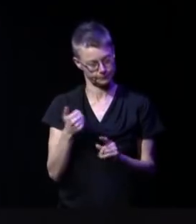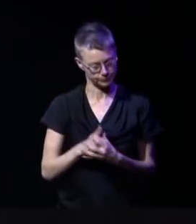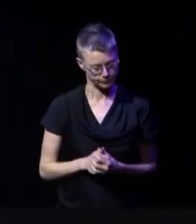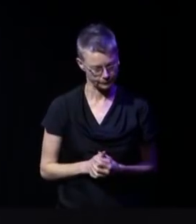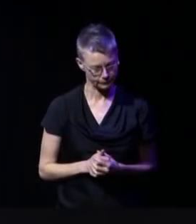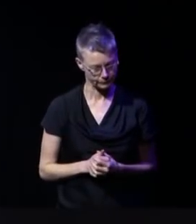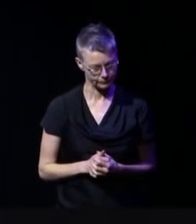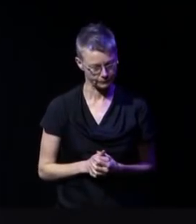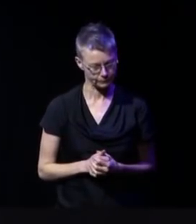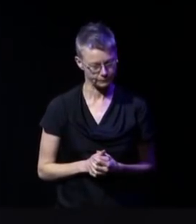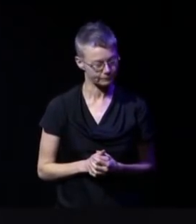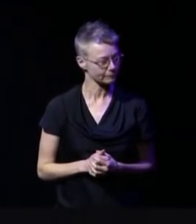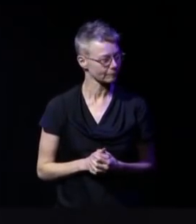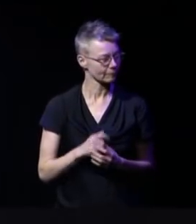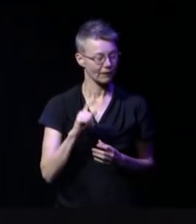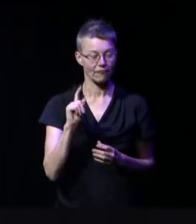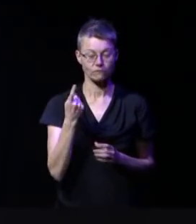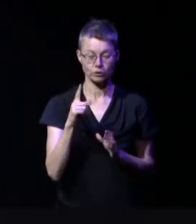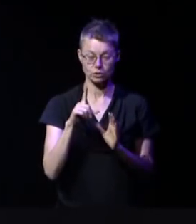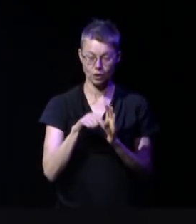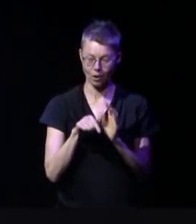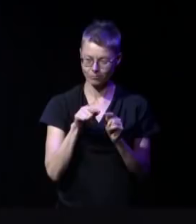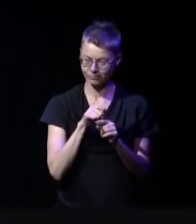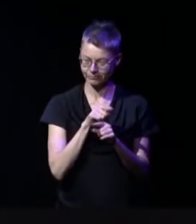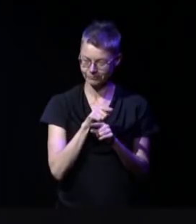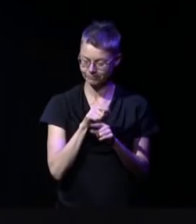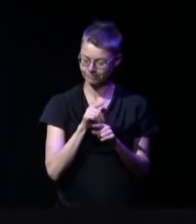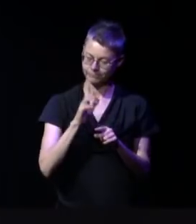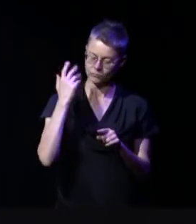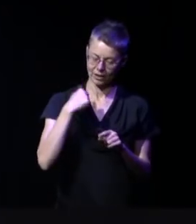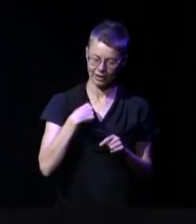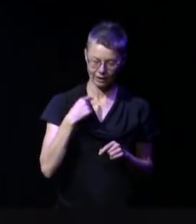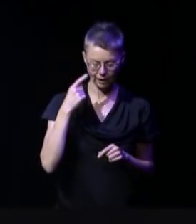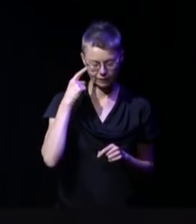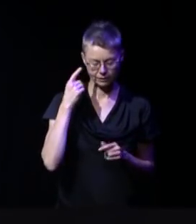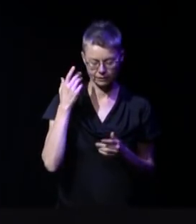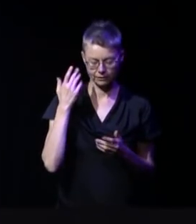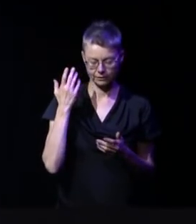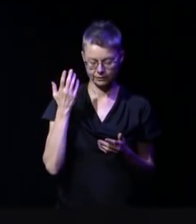The first moment when you had a kind of holistic moment